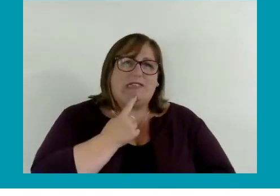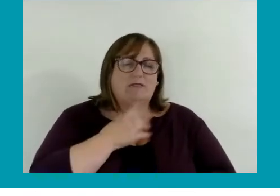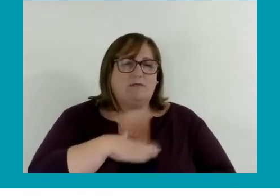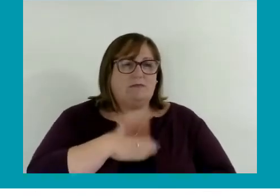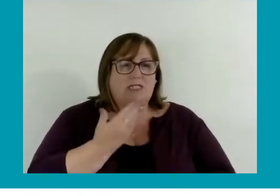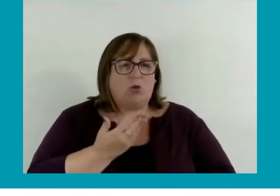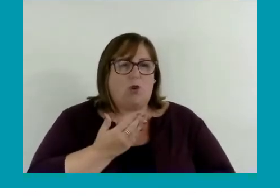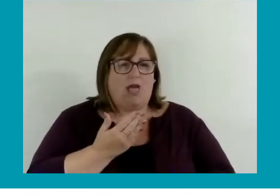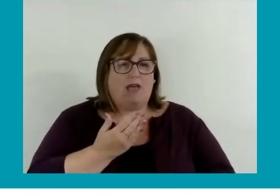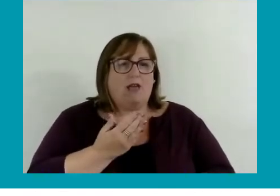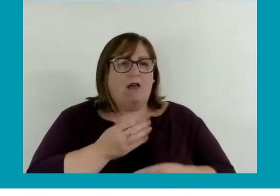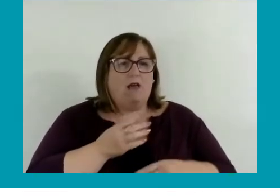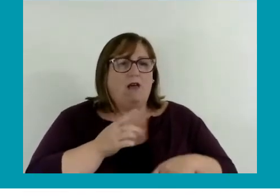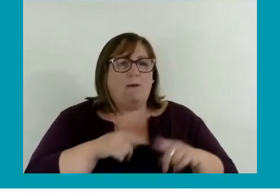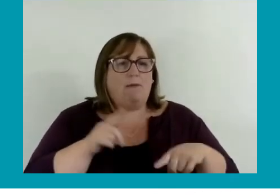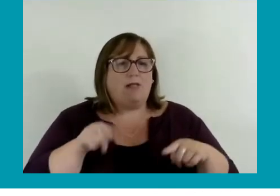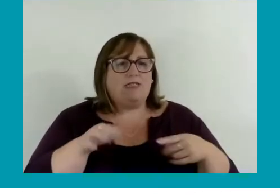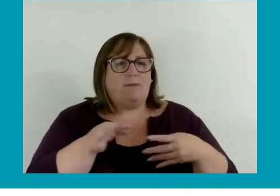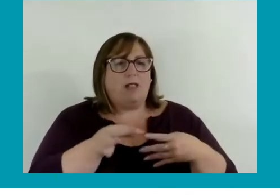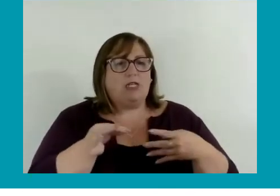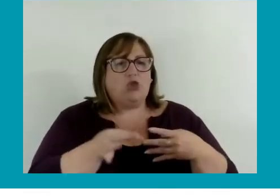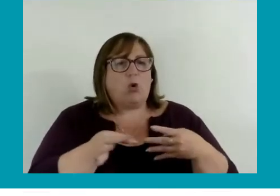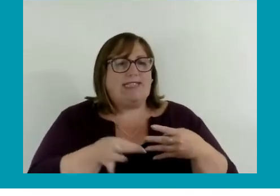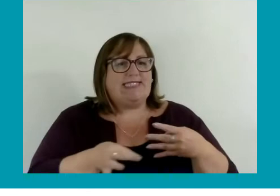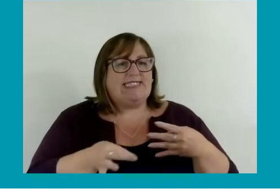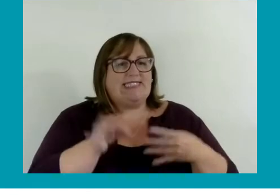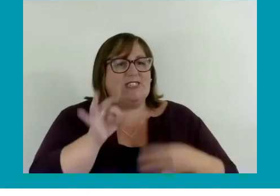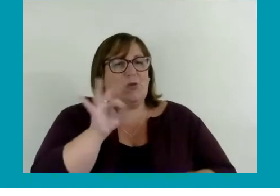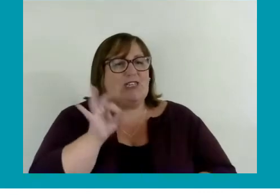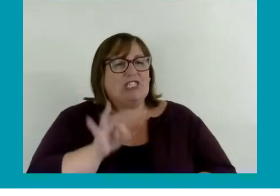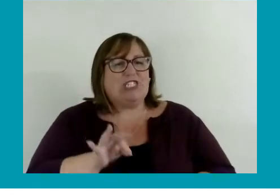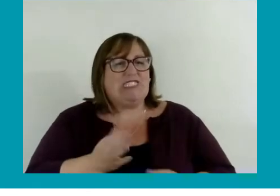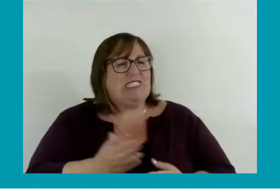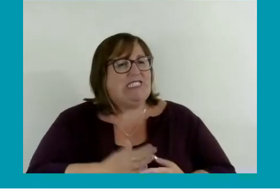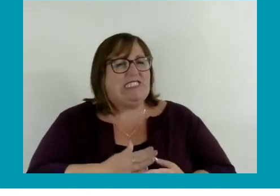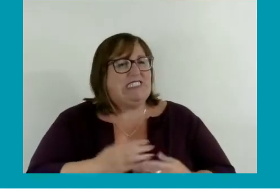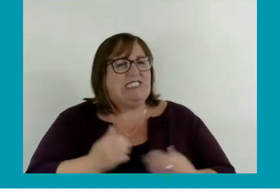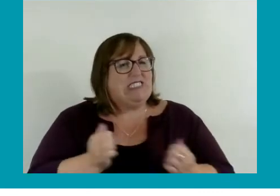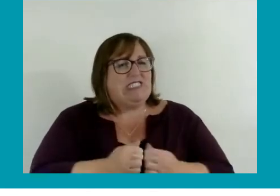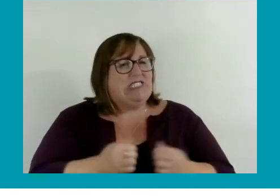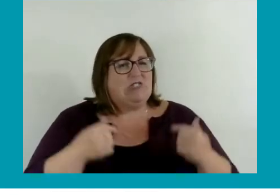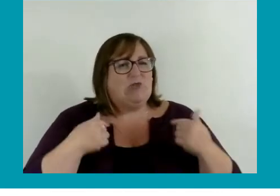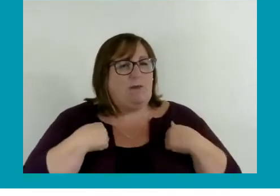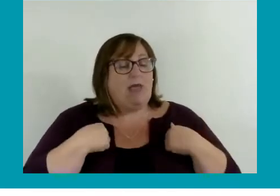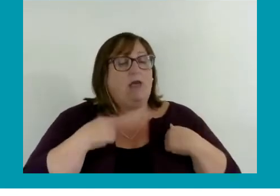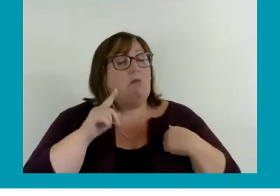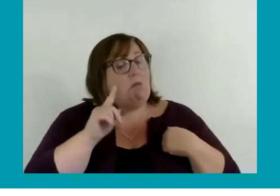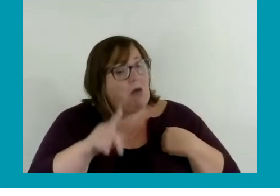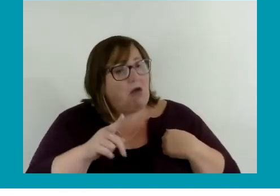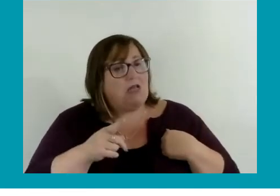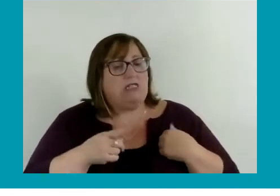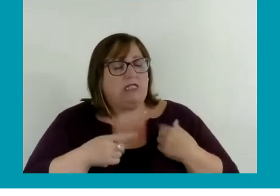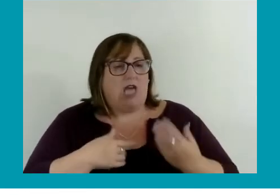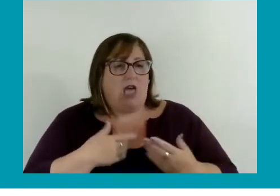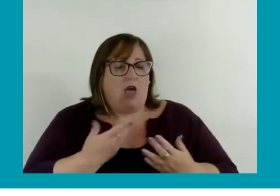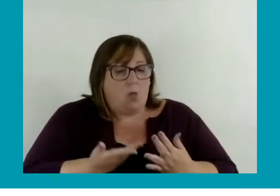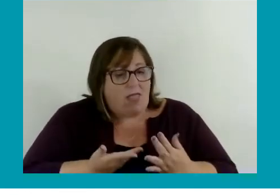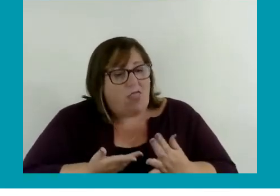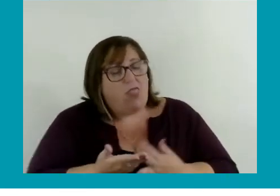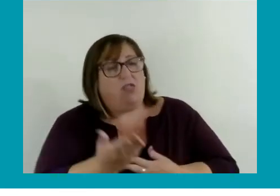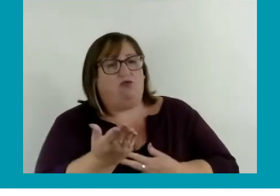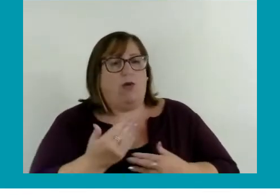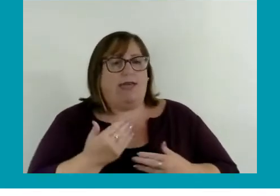i'm very neurodivergent in that aspect and i got through it and when they called me up to invite